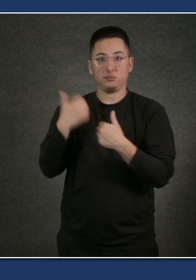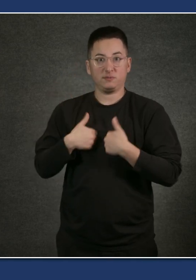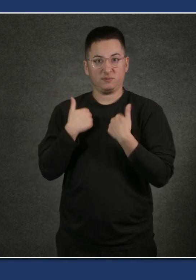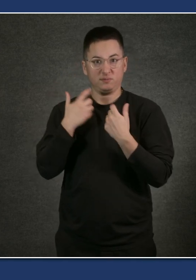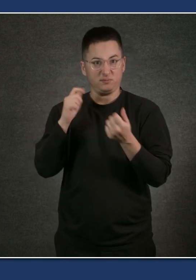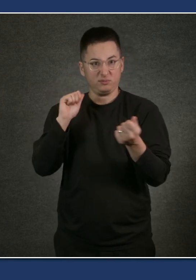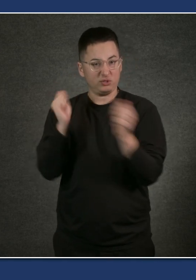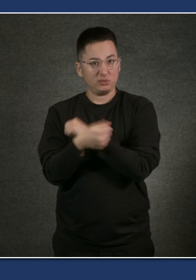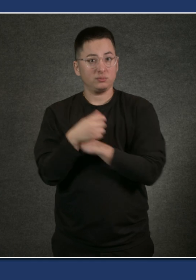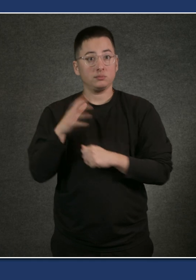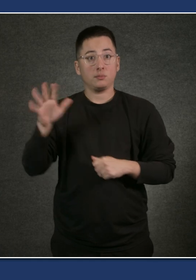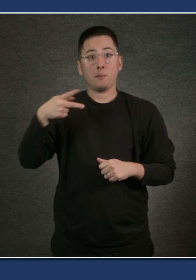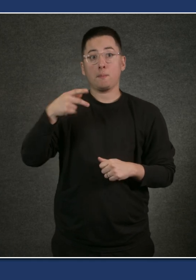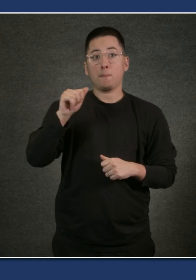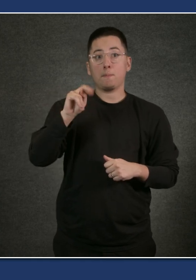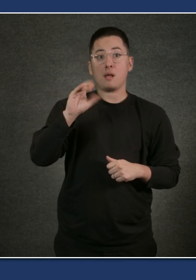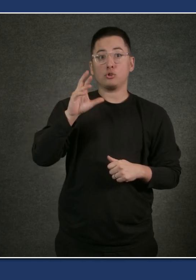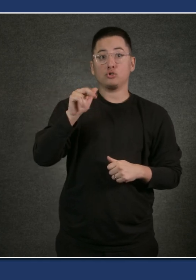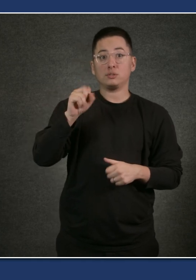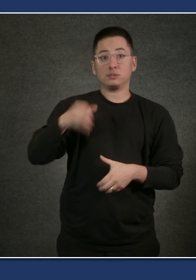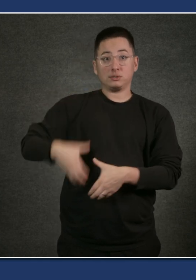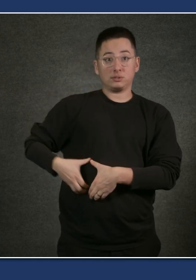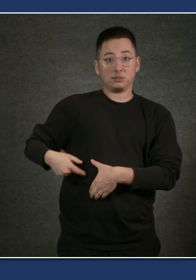stopped working through no fault of his own,